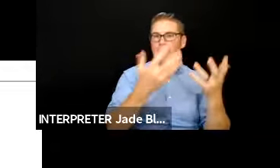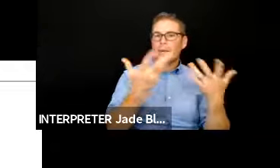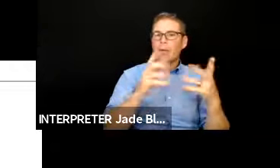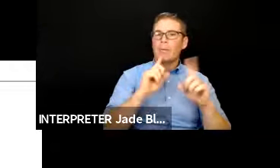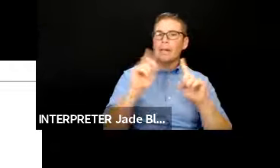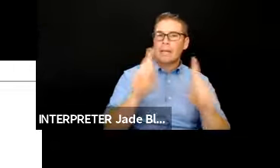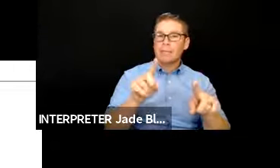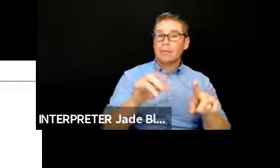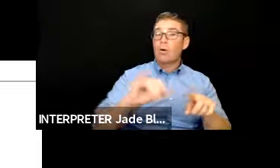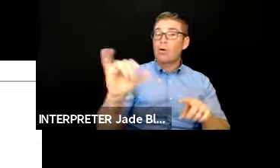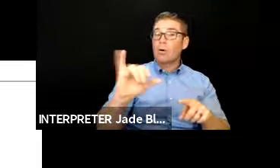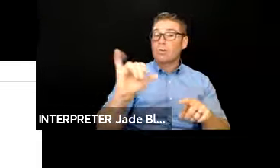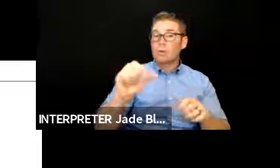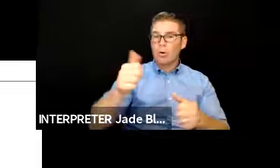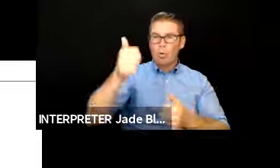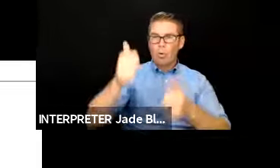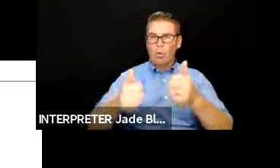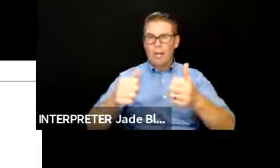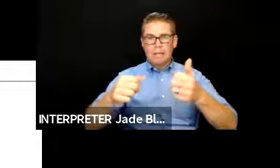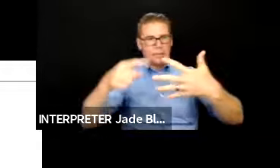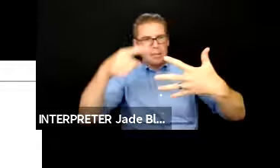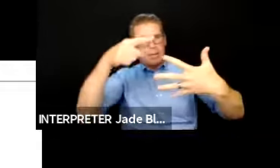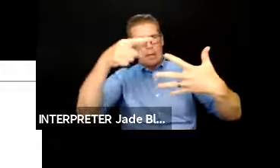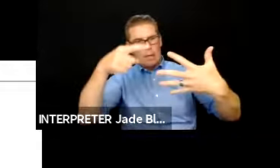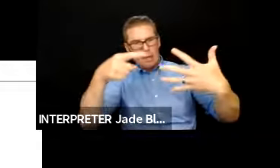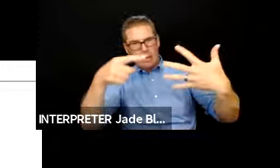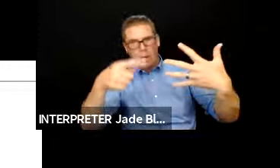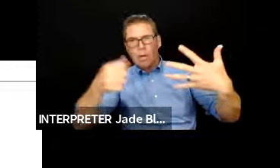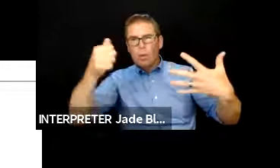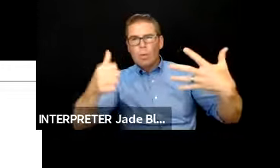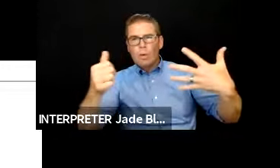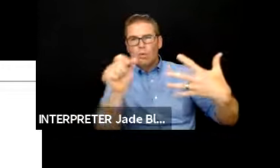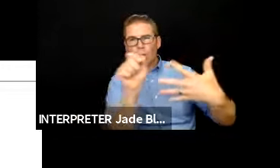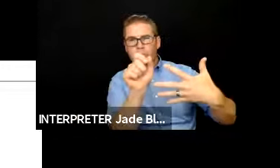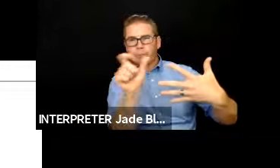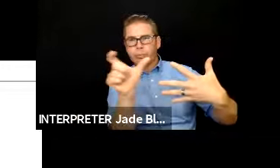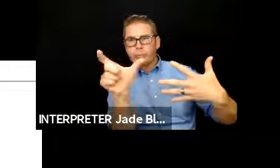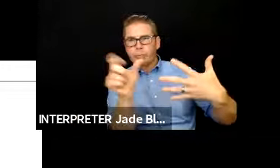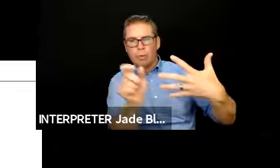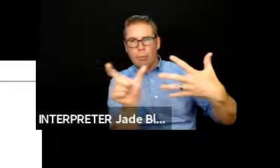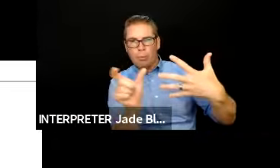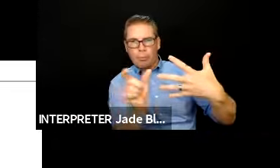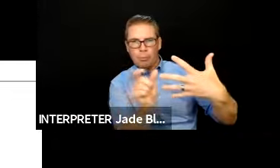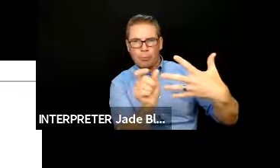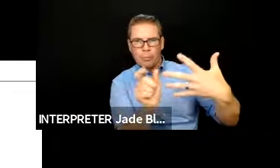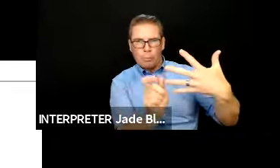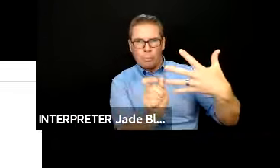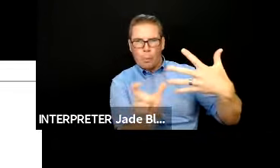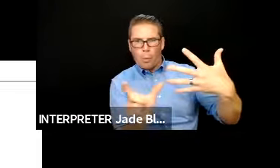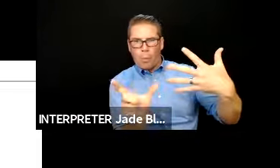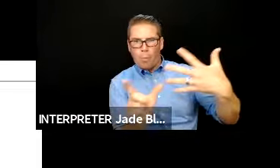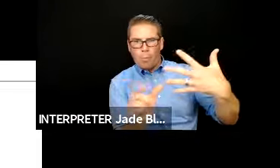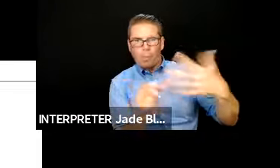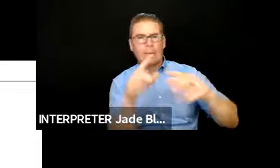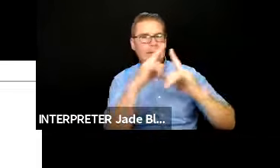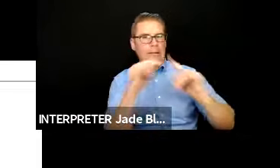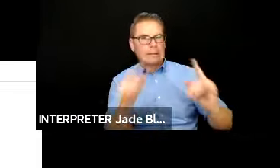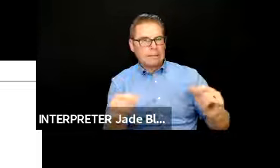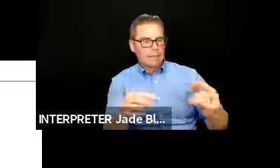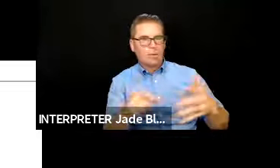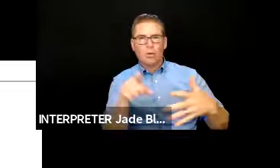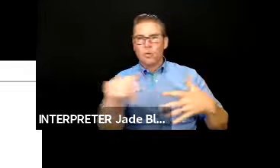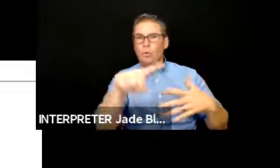And you know you can tell if all of them have responded yet or not and then also you get to see which response has the highest selections.